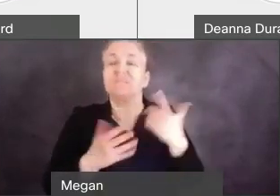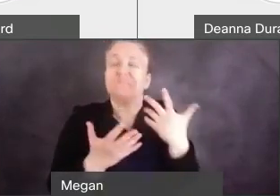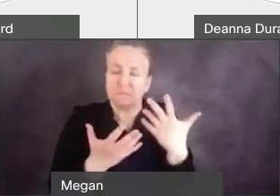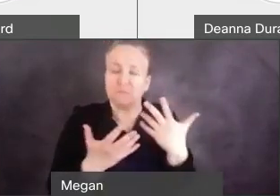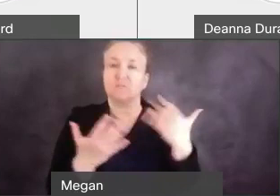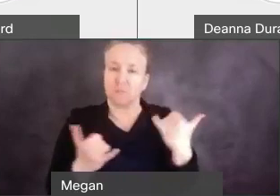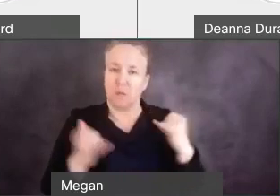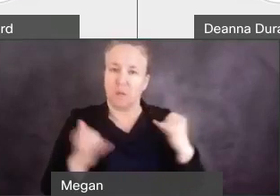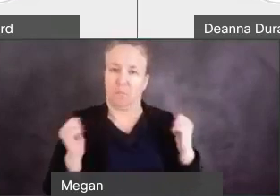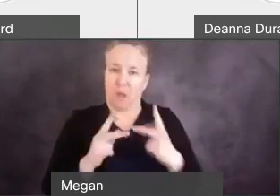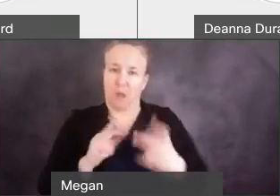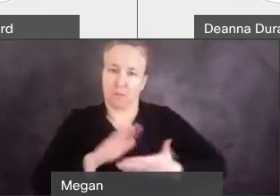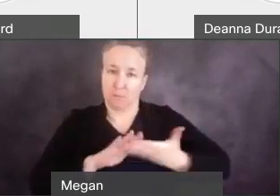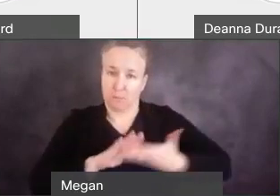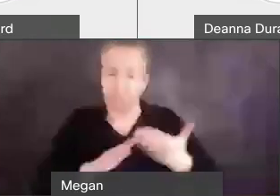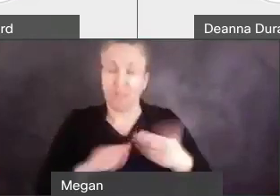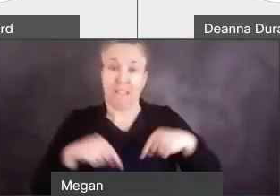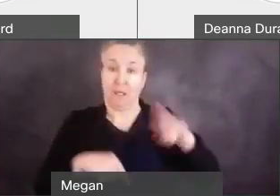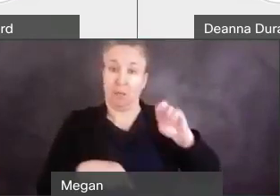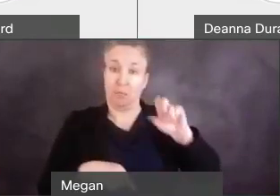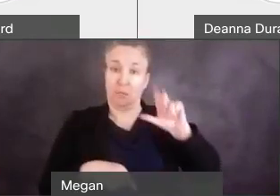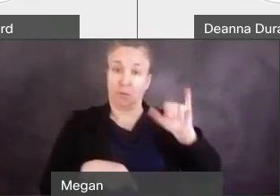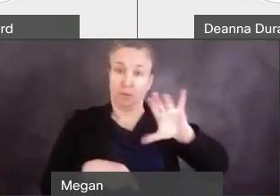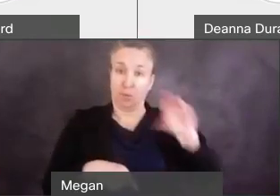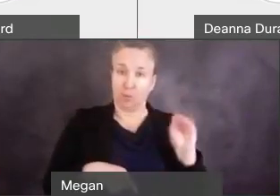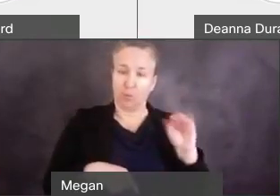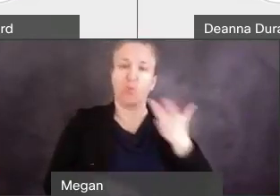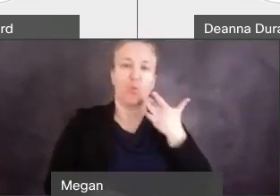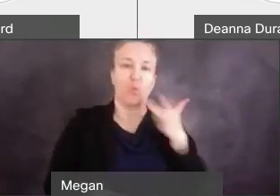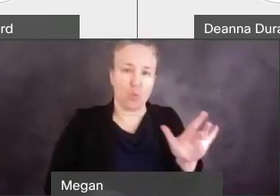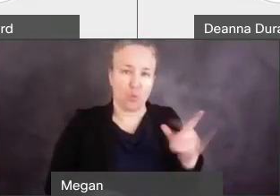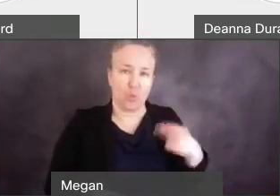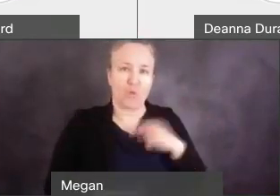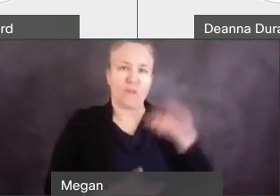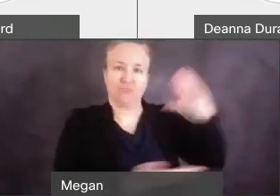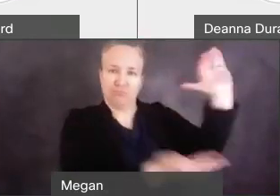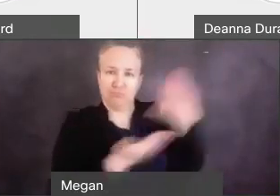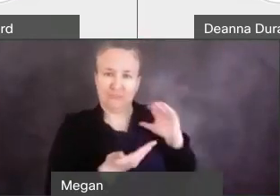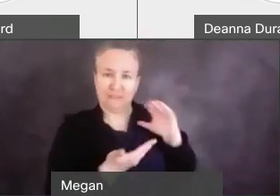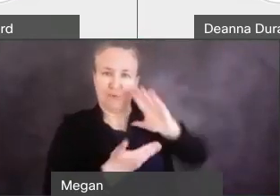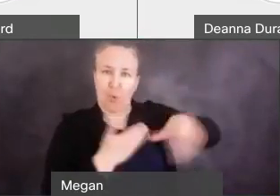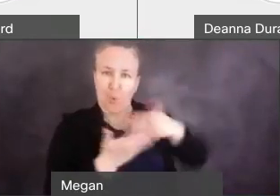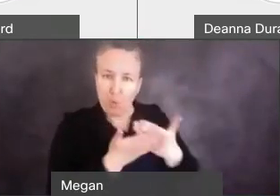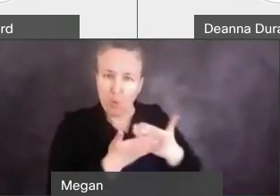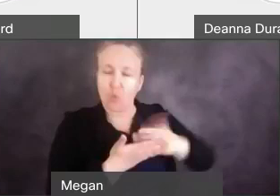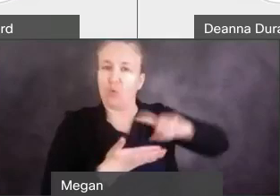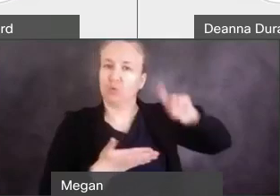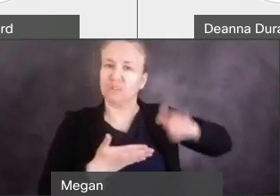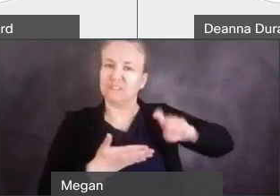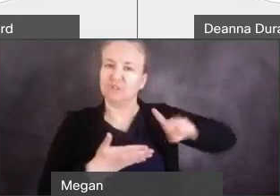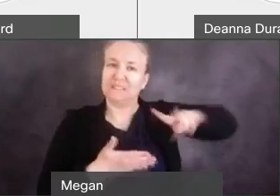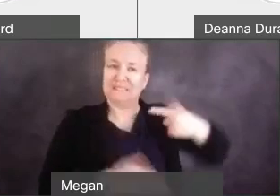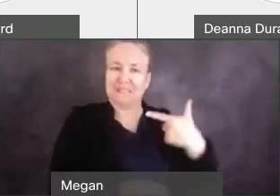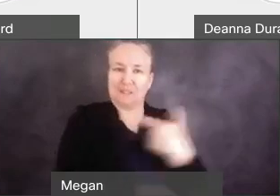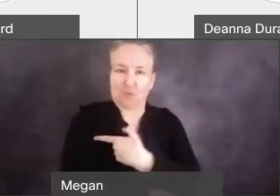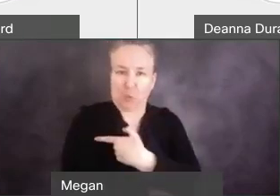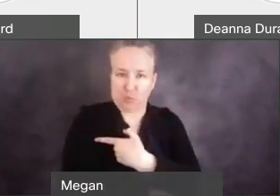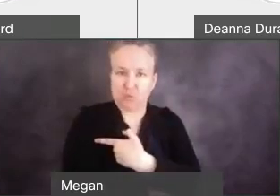were fortunate here in Montgomery County to have received all necessary second doses of Moderna